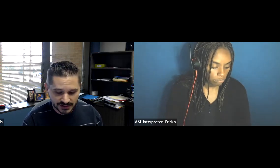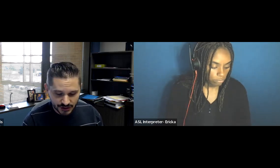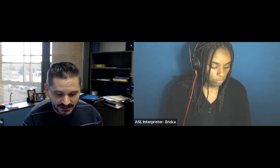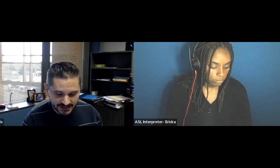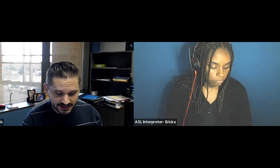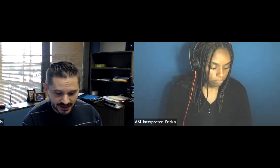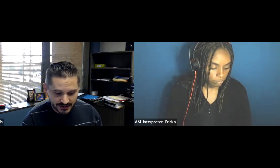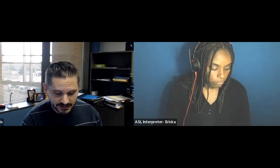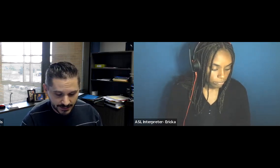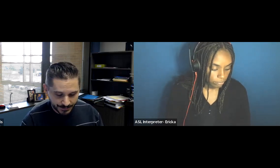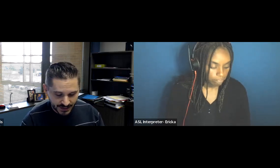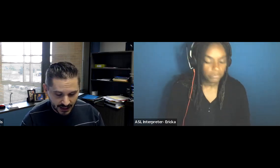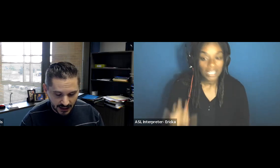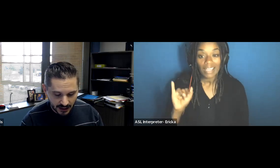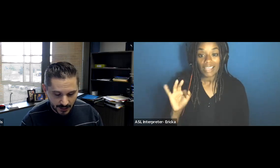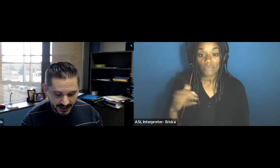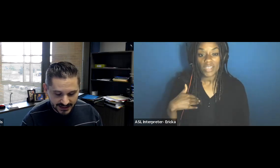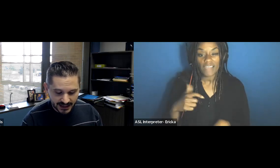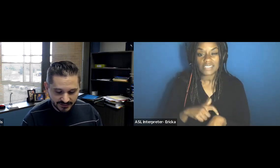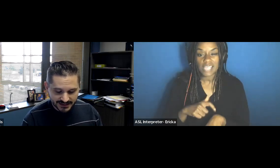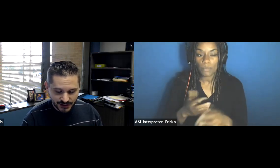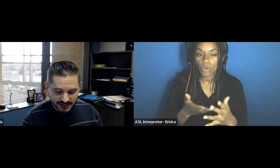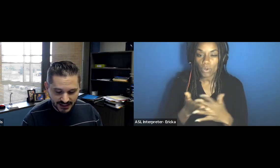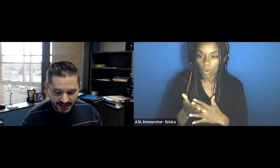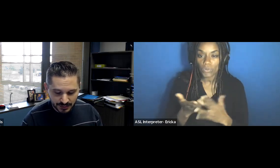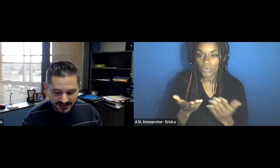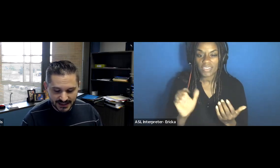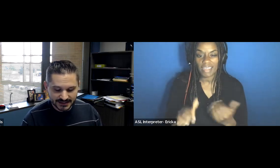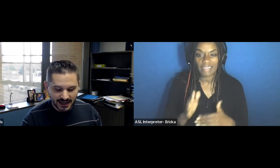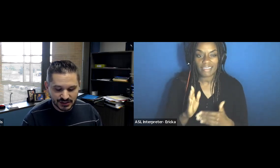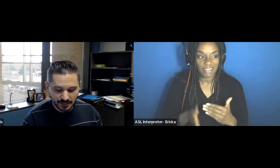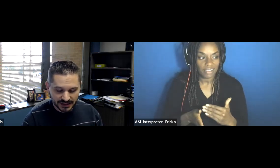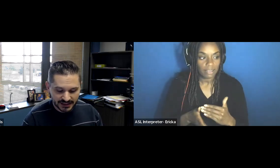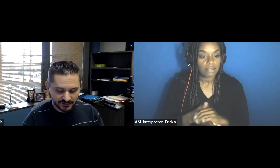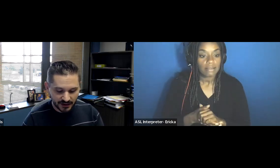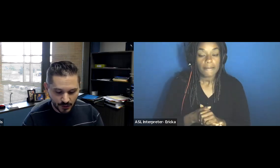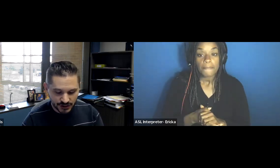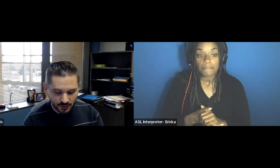As you submit questions or make comments, you -- we will record all of those and give those to Barry, our presenter today, so that he has the time to answer them, and they will be posted later on the APRIL website.